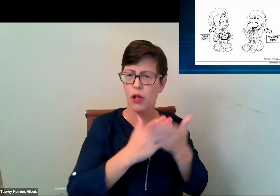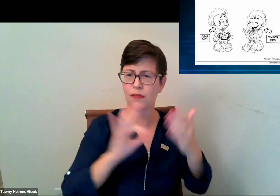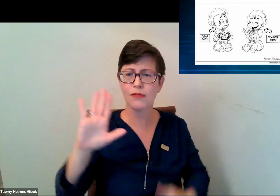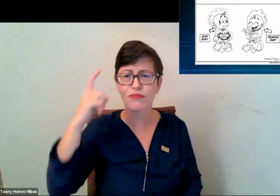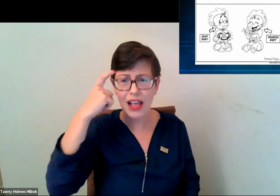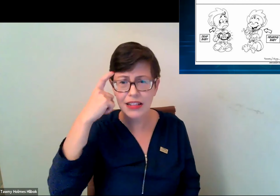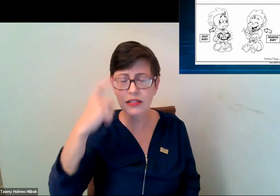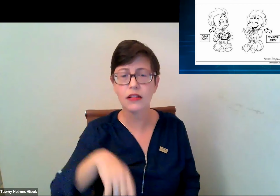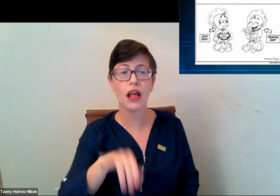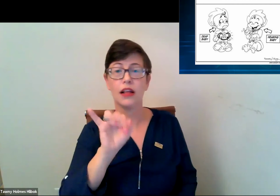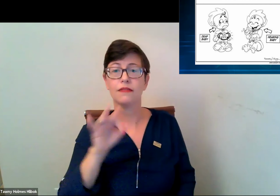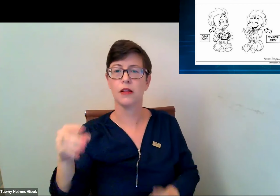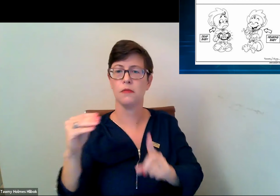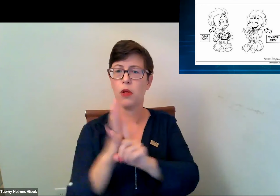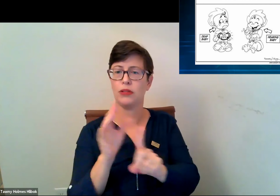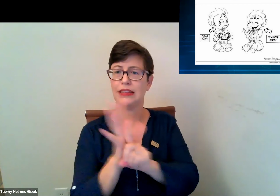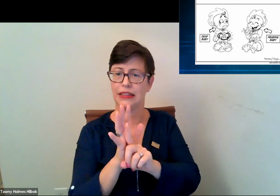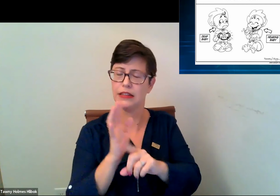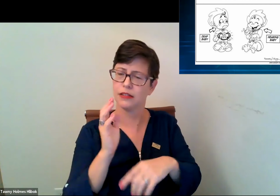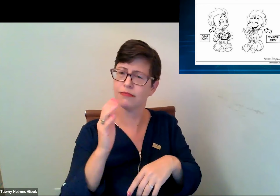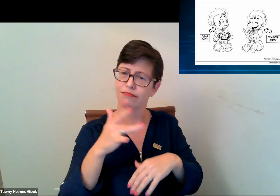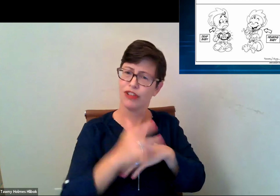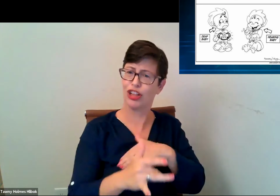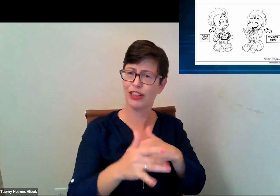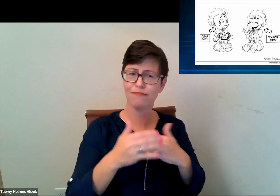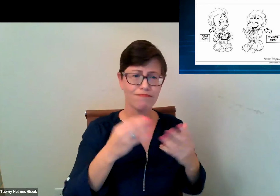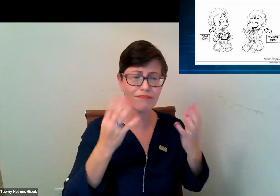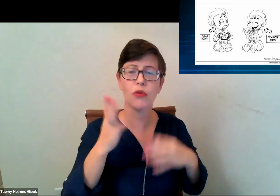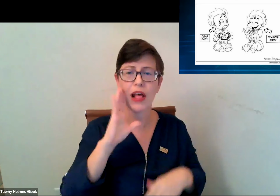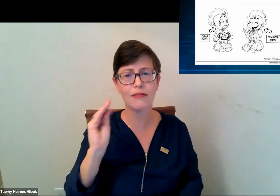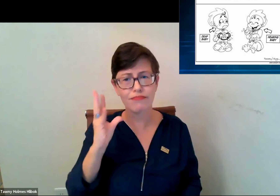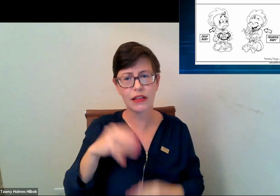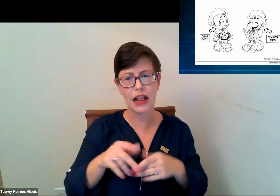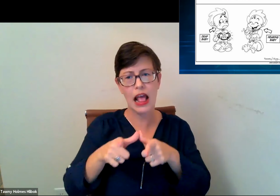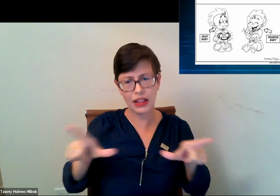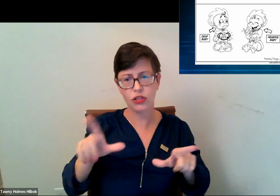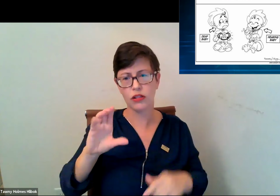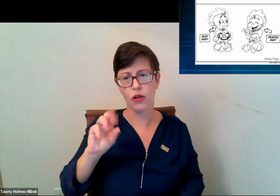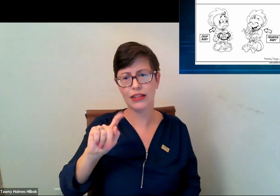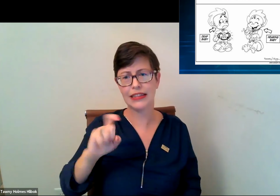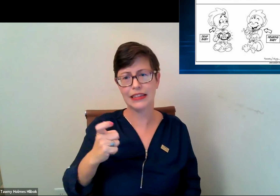All sorts of issues with language and brain development that early exposure early access to language.